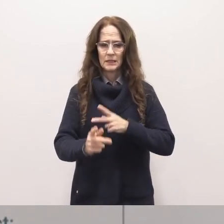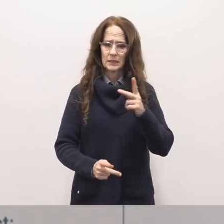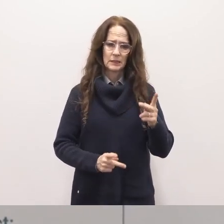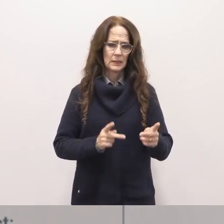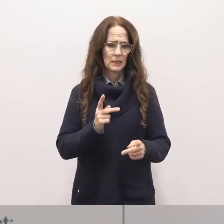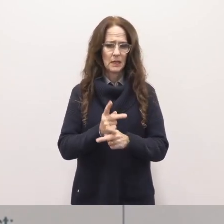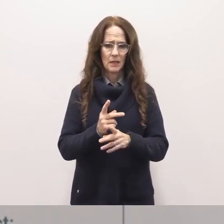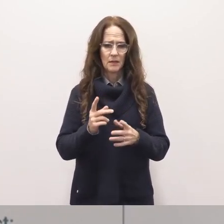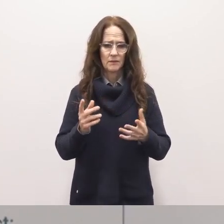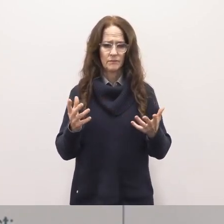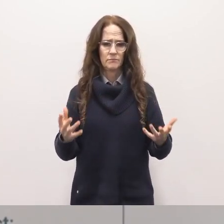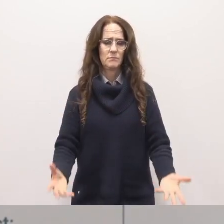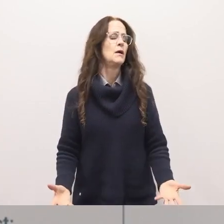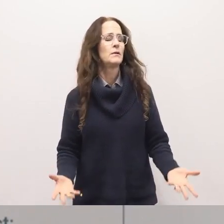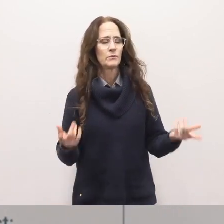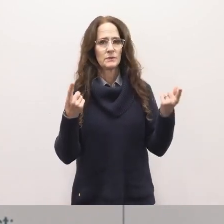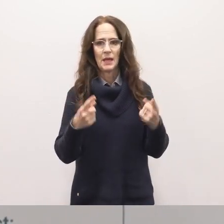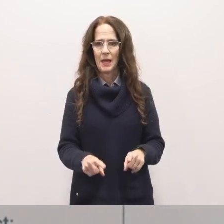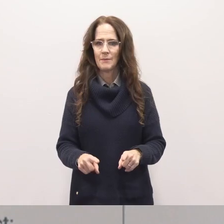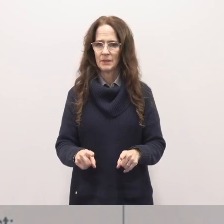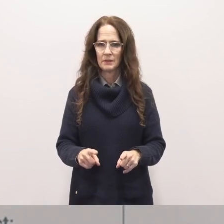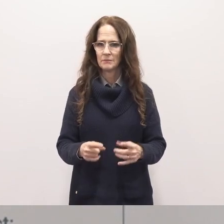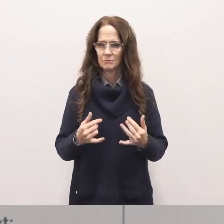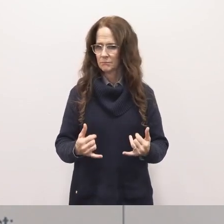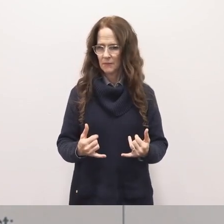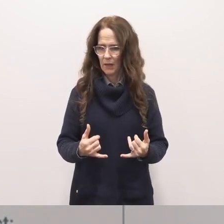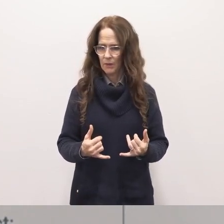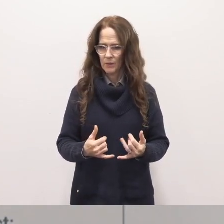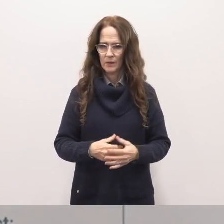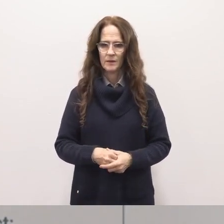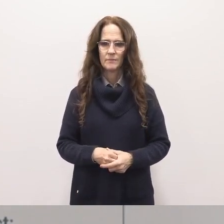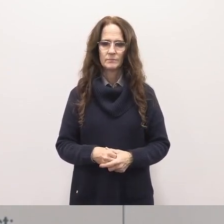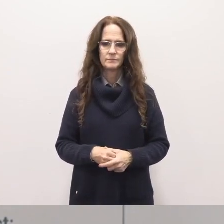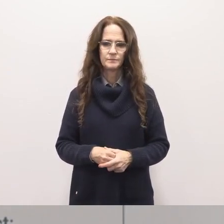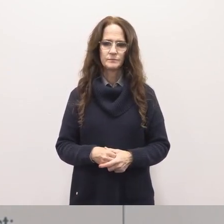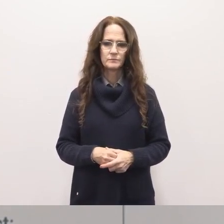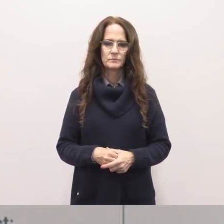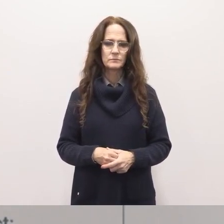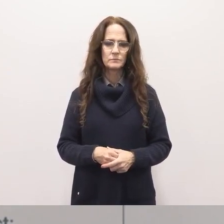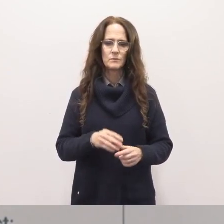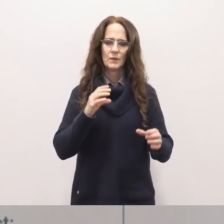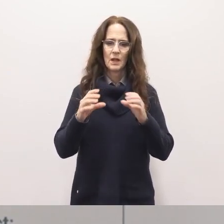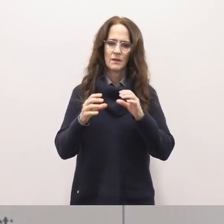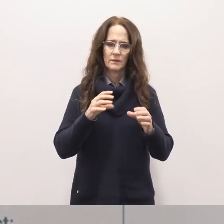for some reason that's what's happening now. And so we have conversations at our house